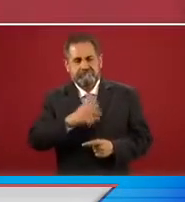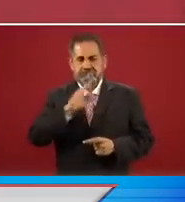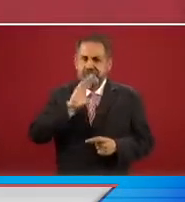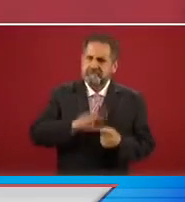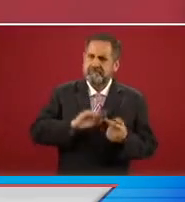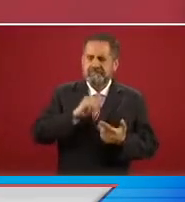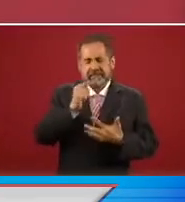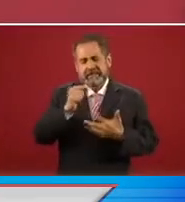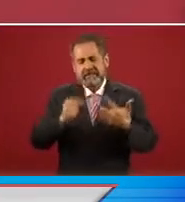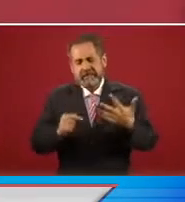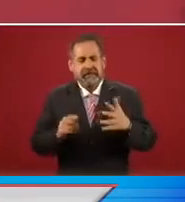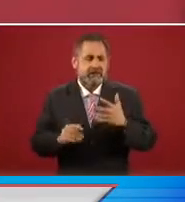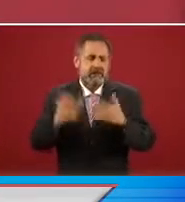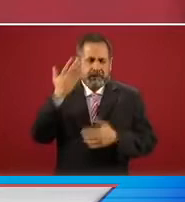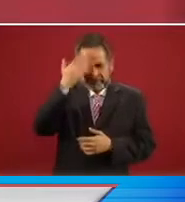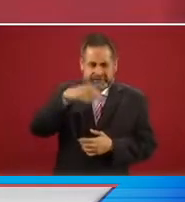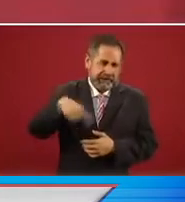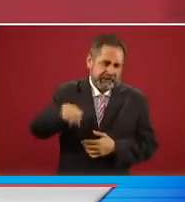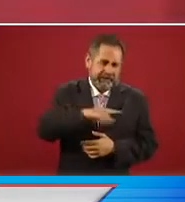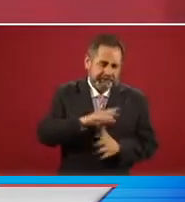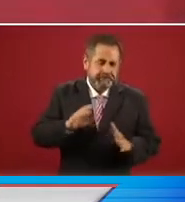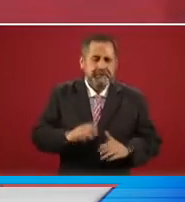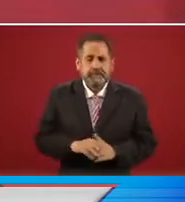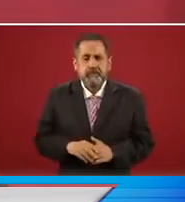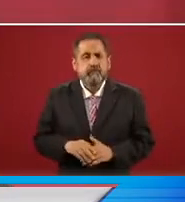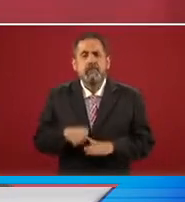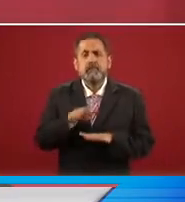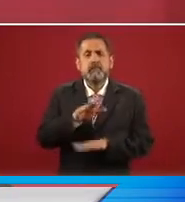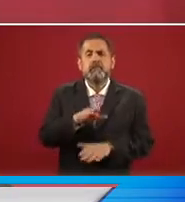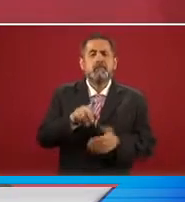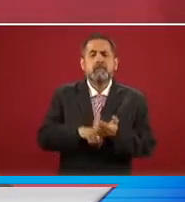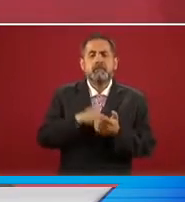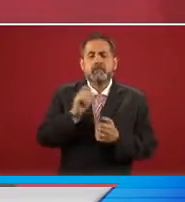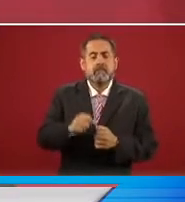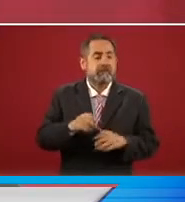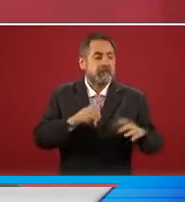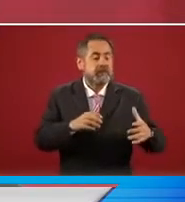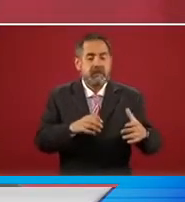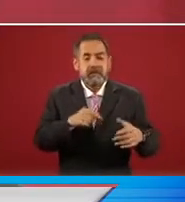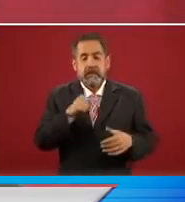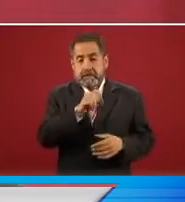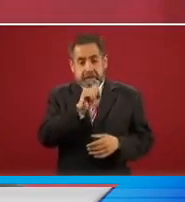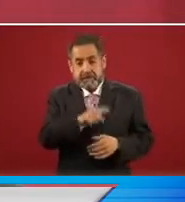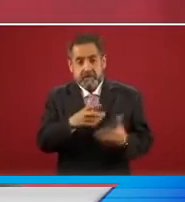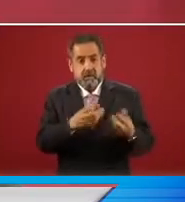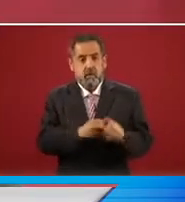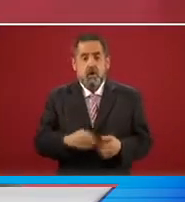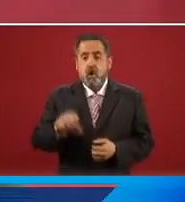will investigate whether or not such accounts exist and his legal situation to determine whose money is there